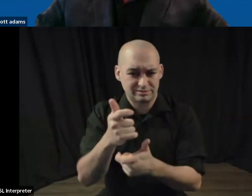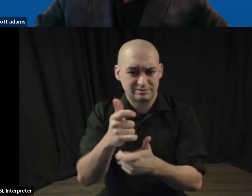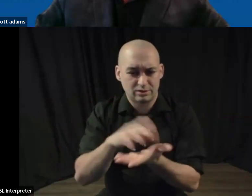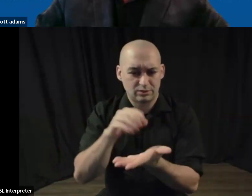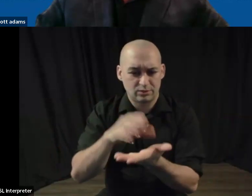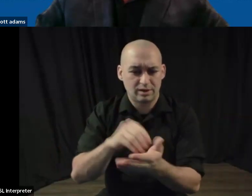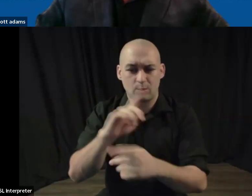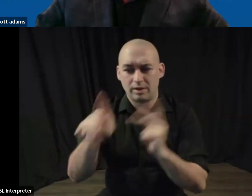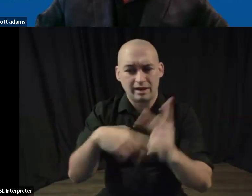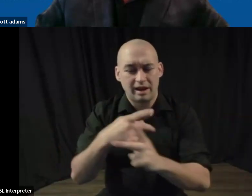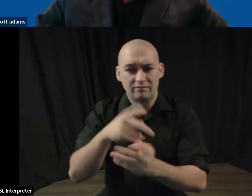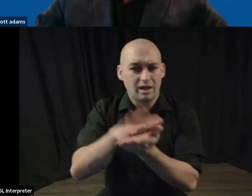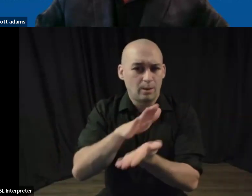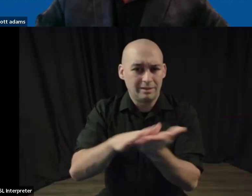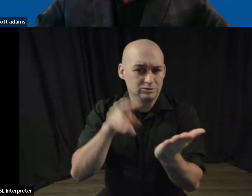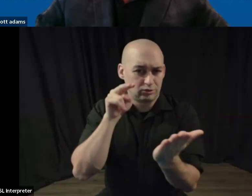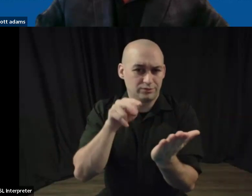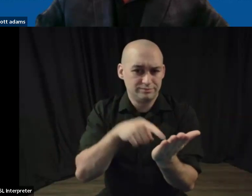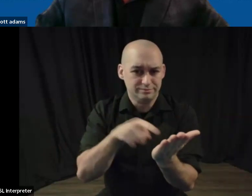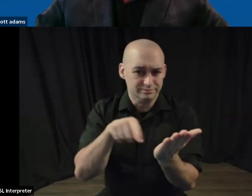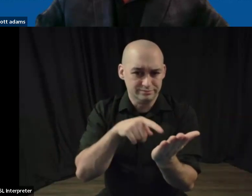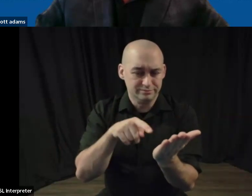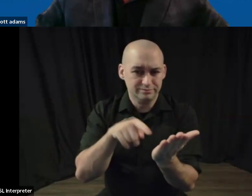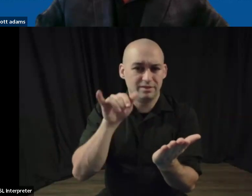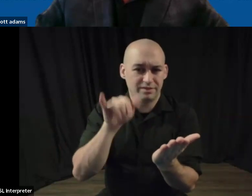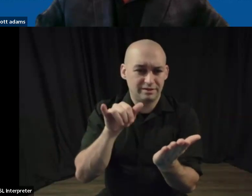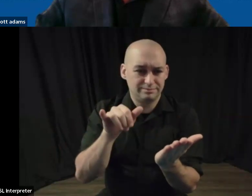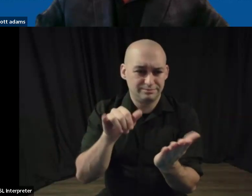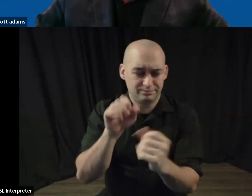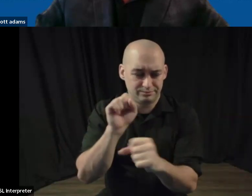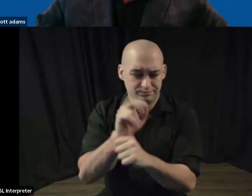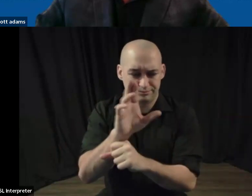looking for from an eligible entity, that's a workforce development organization. Take